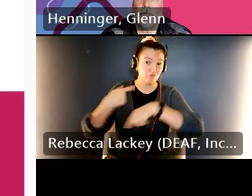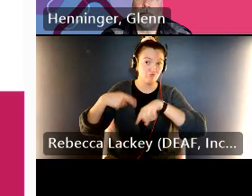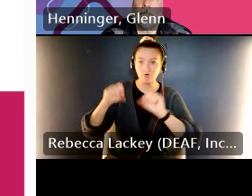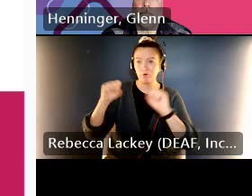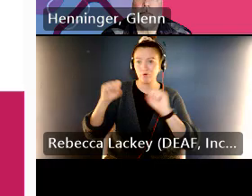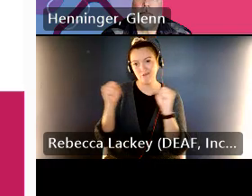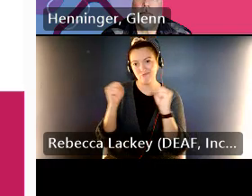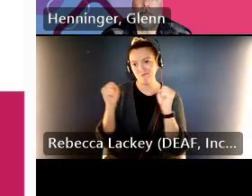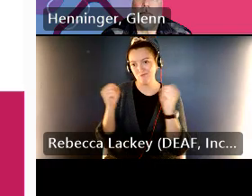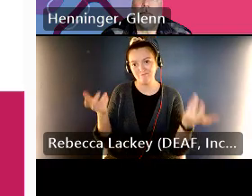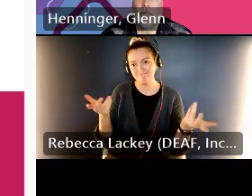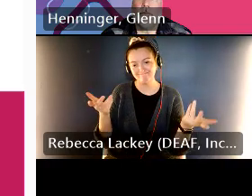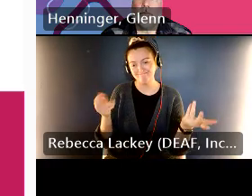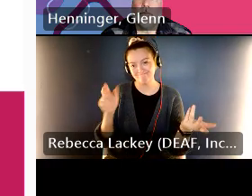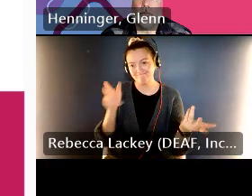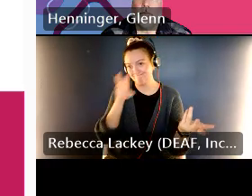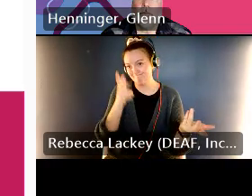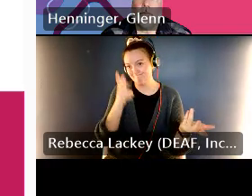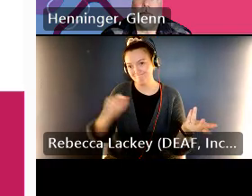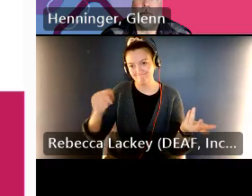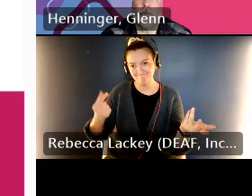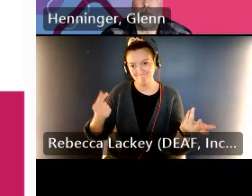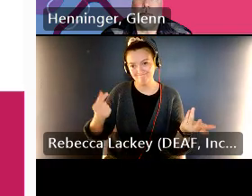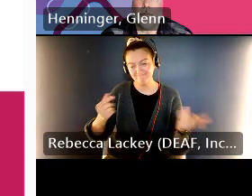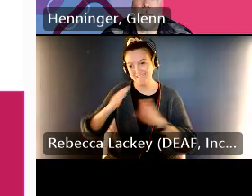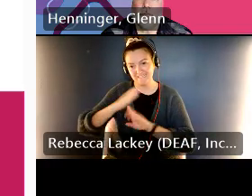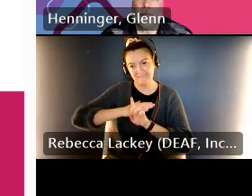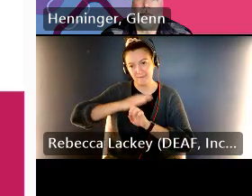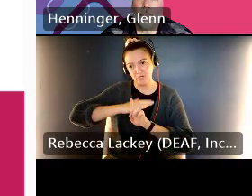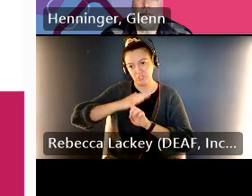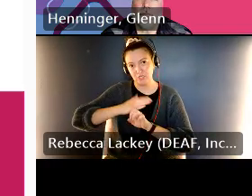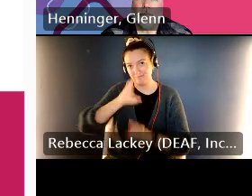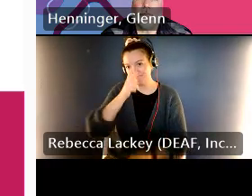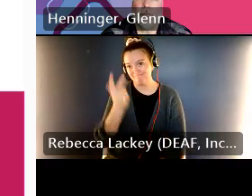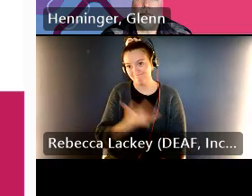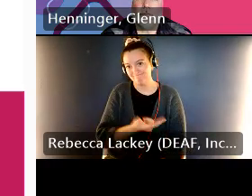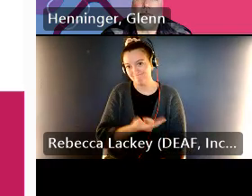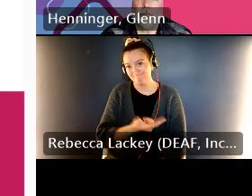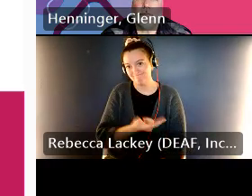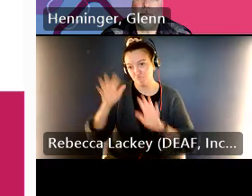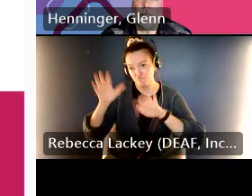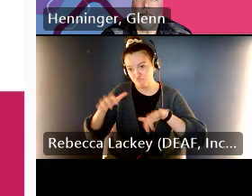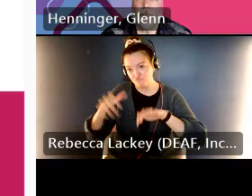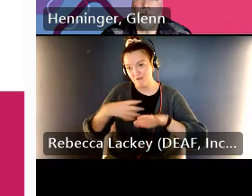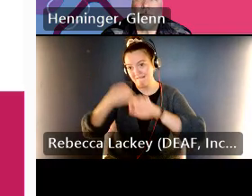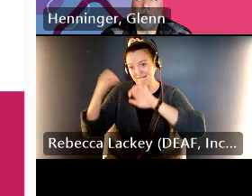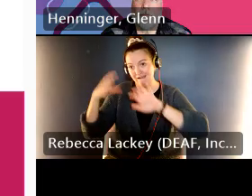The winter is just not the good time. The temperatures and, and the rain and the ice and all